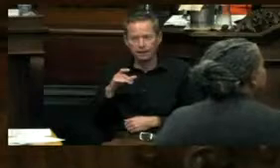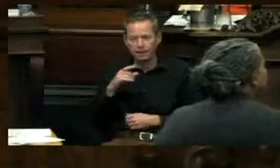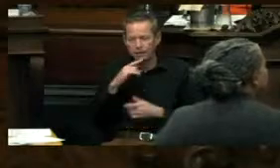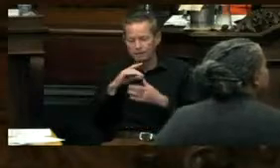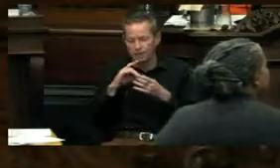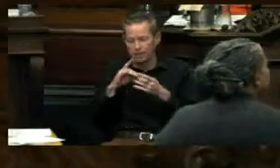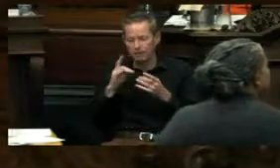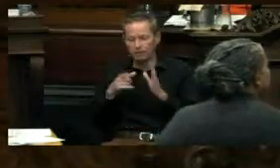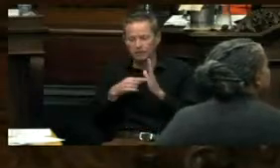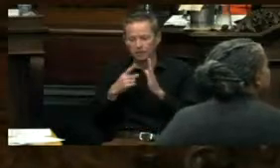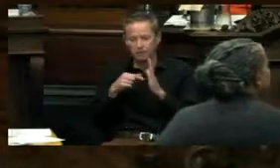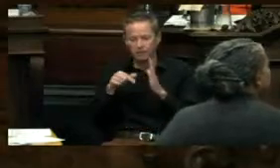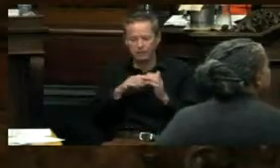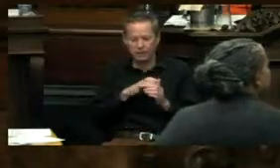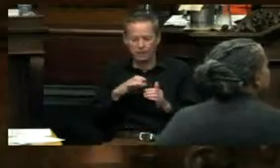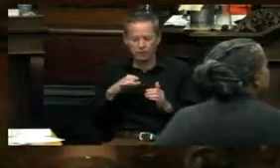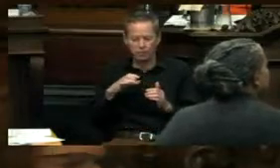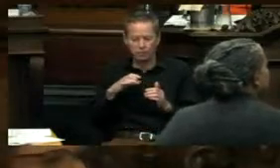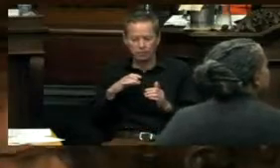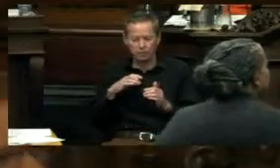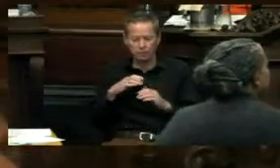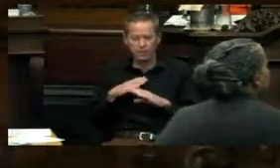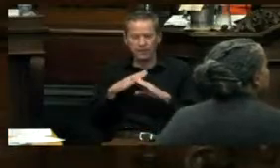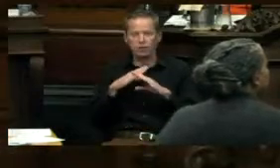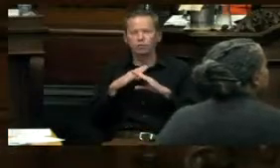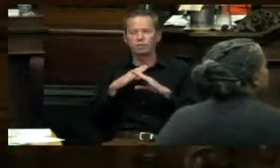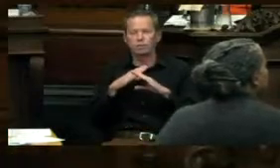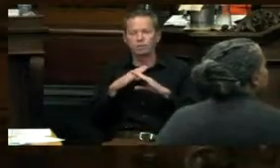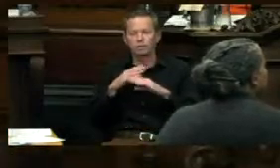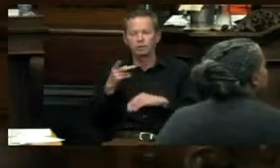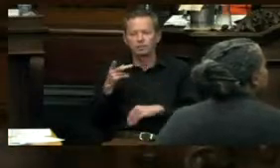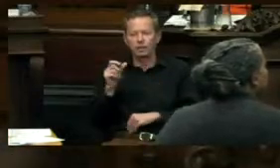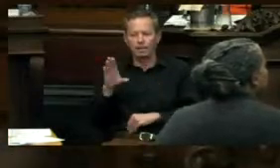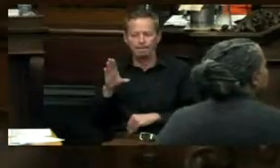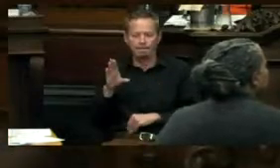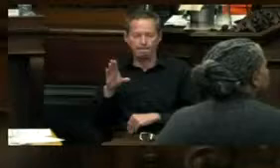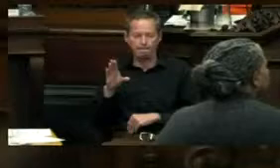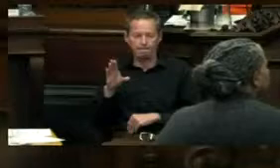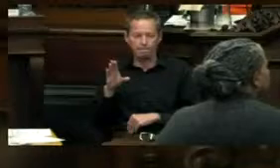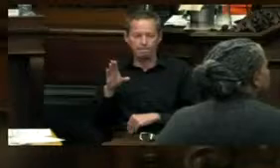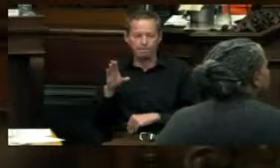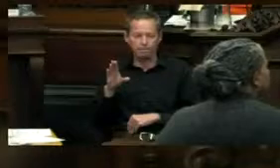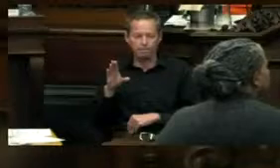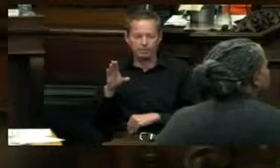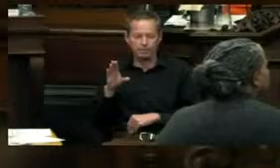things that this council has been the narrative at times has